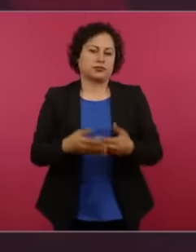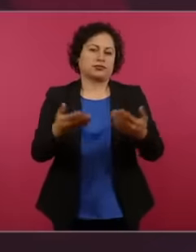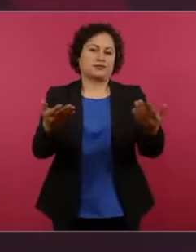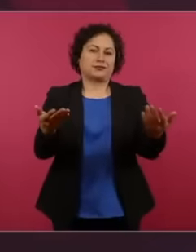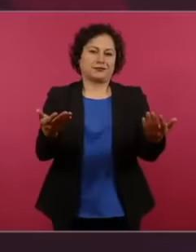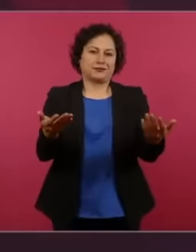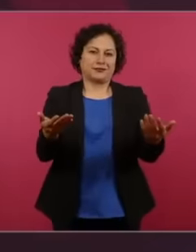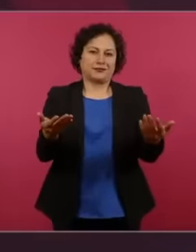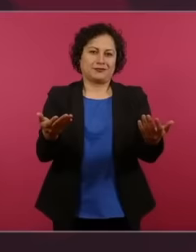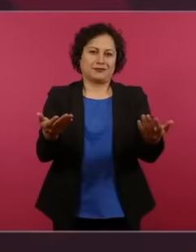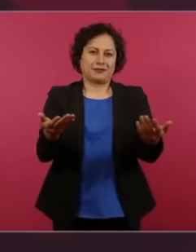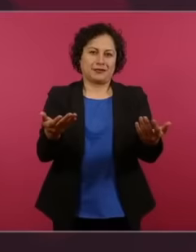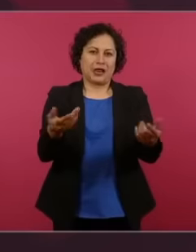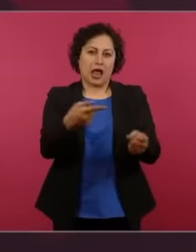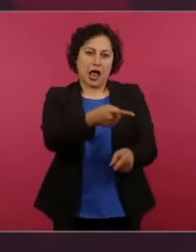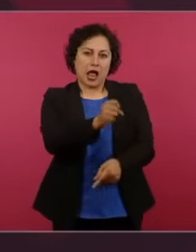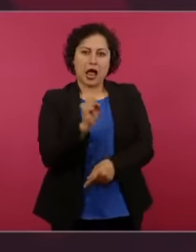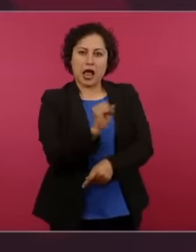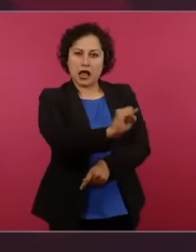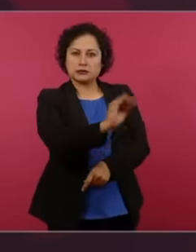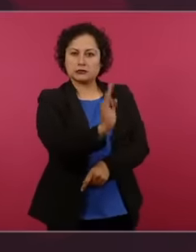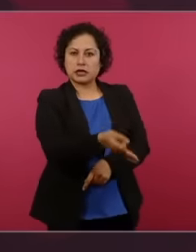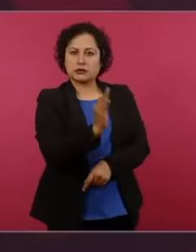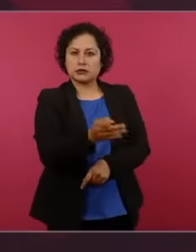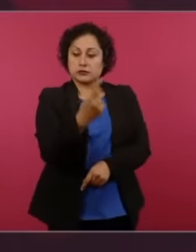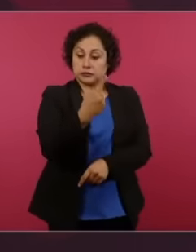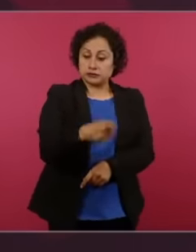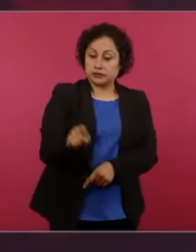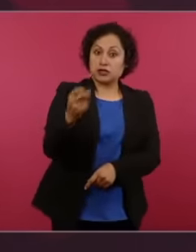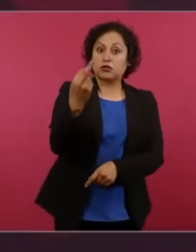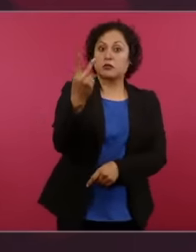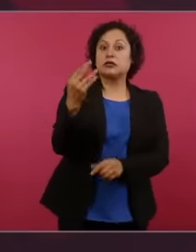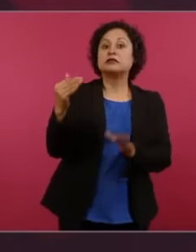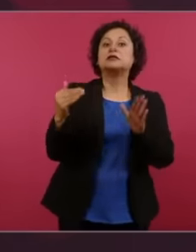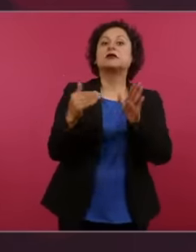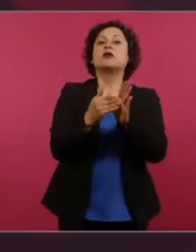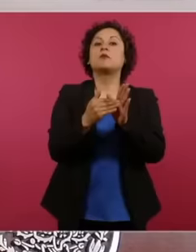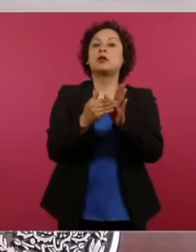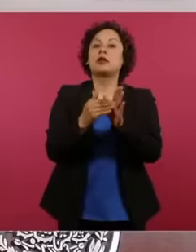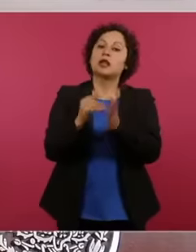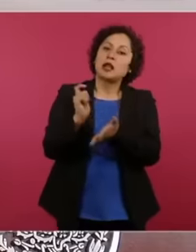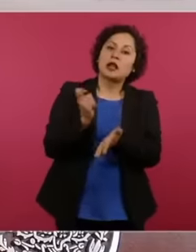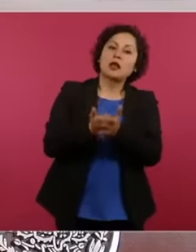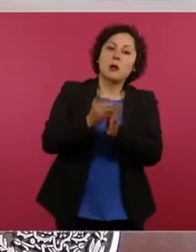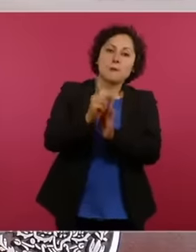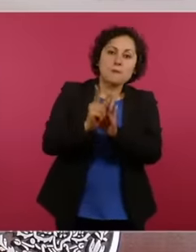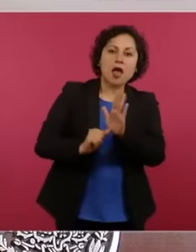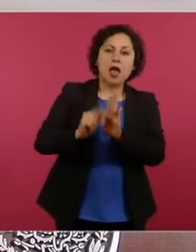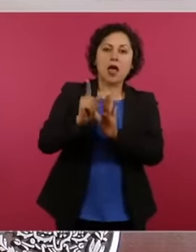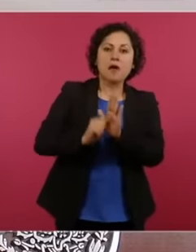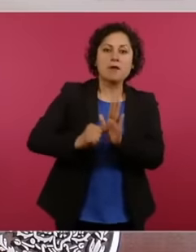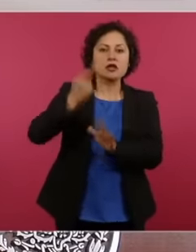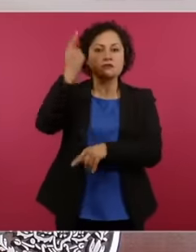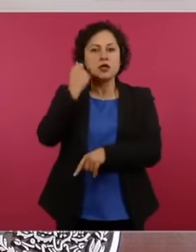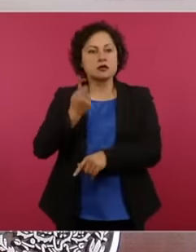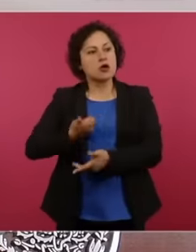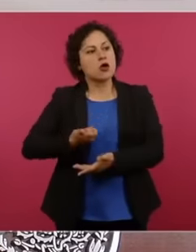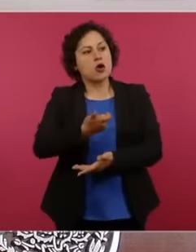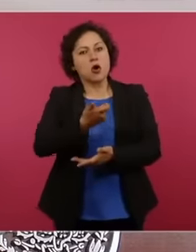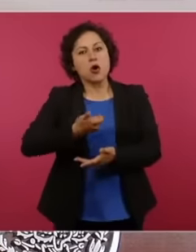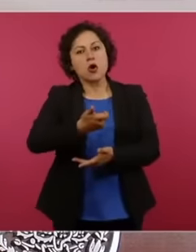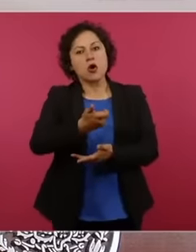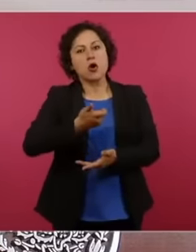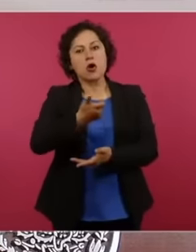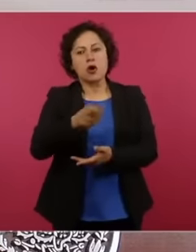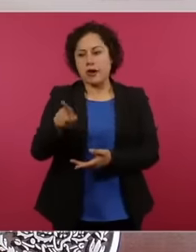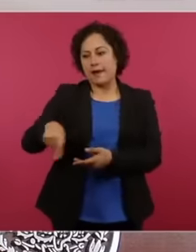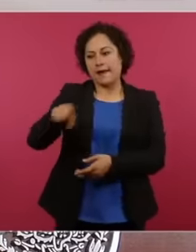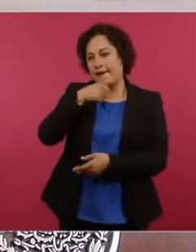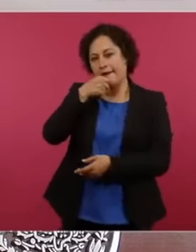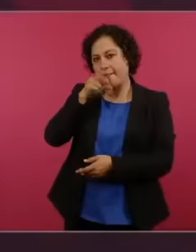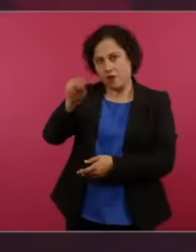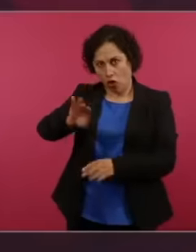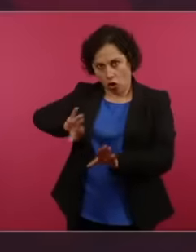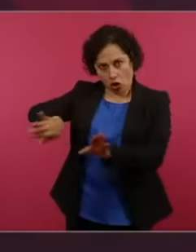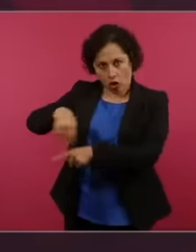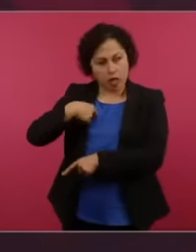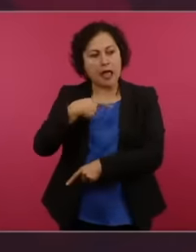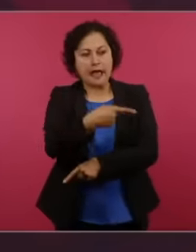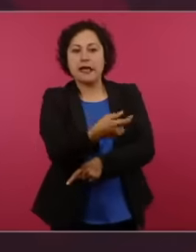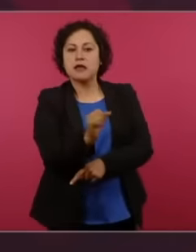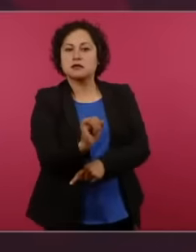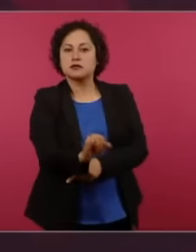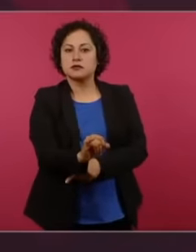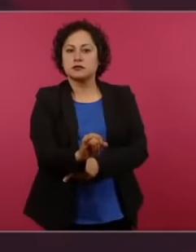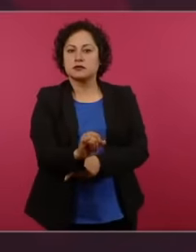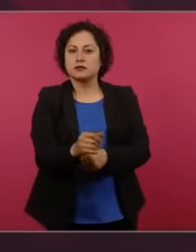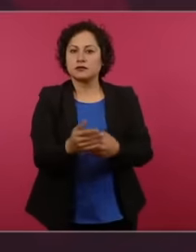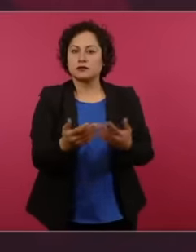per month and in other cases those who spend 6 months a